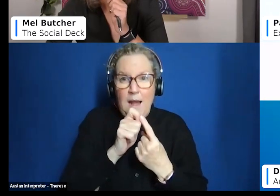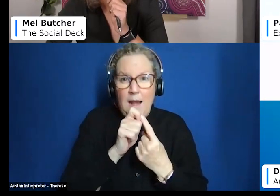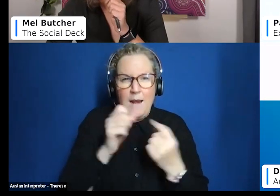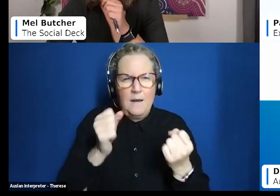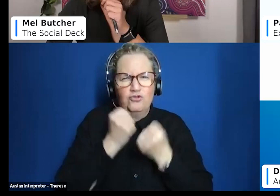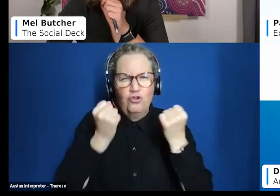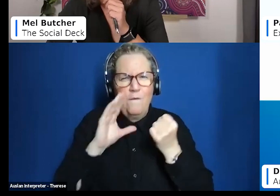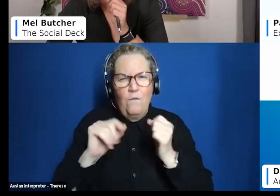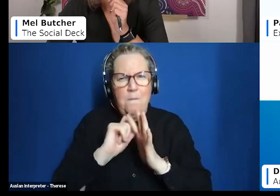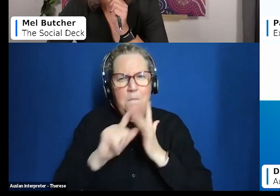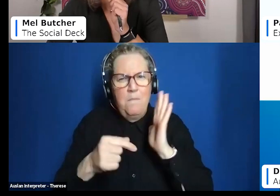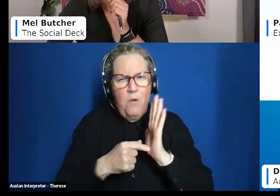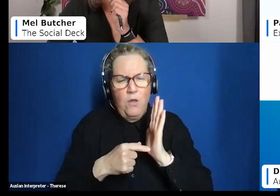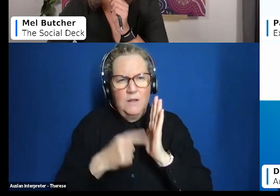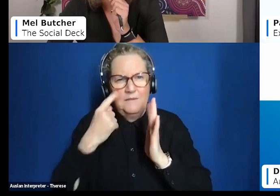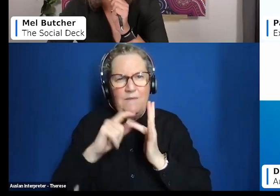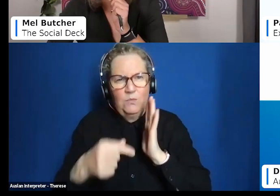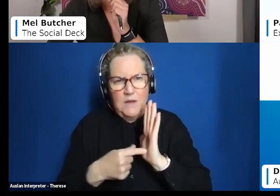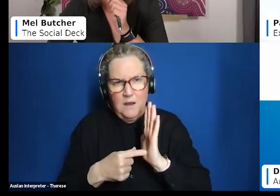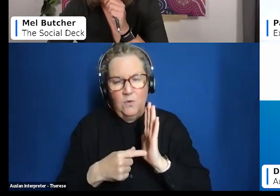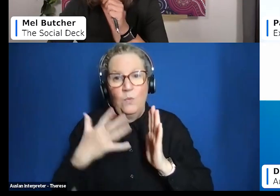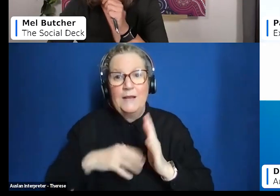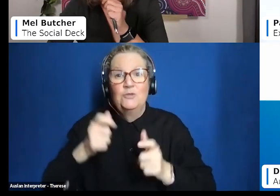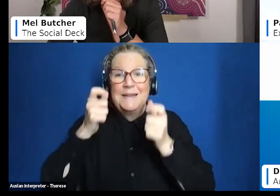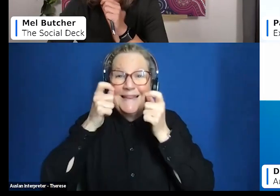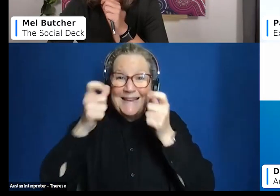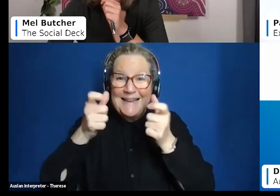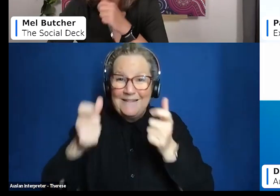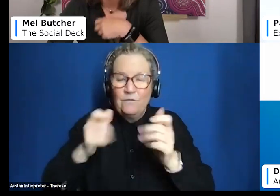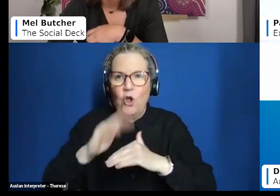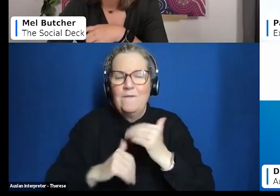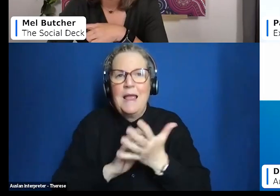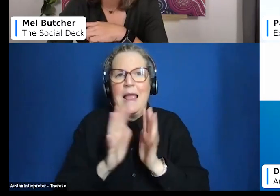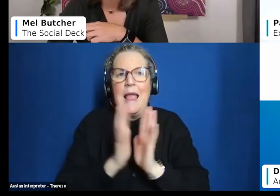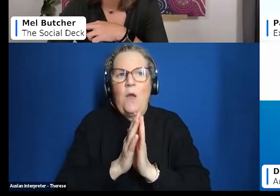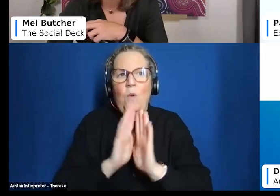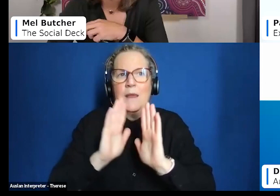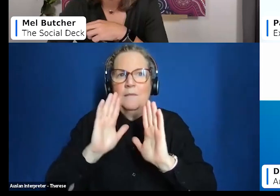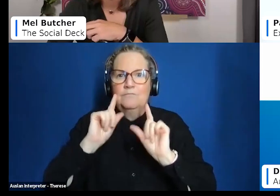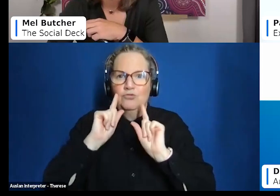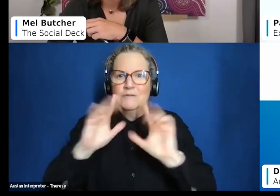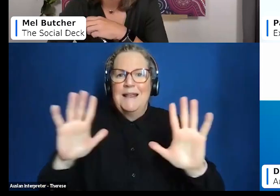programs was that we need to be careful in how we present that data. Not everyone